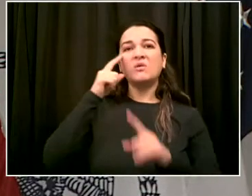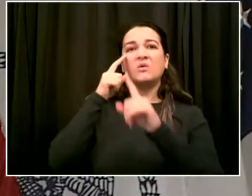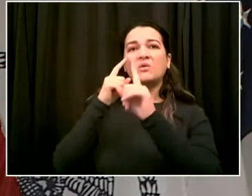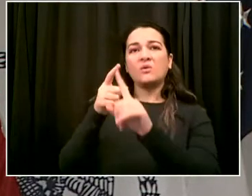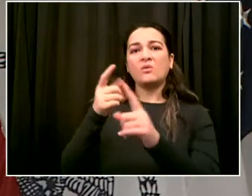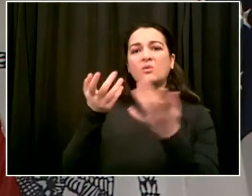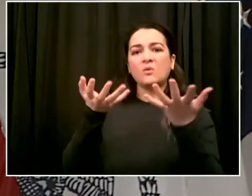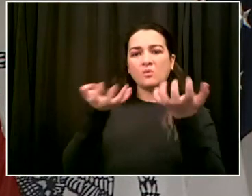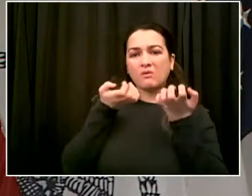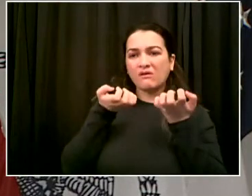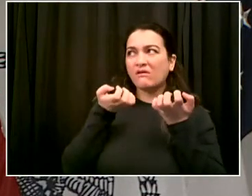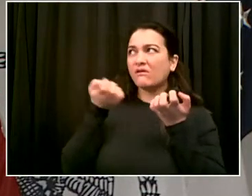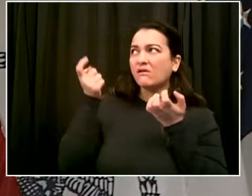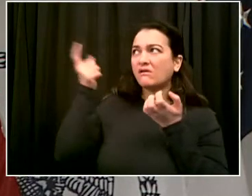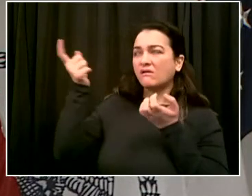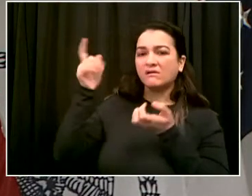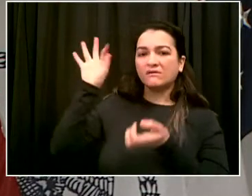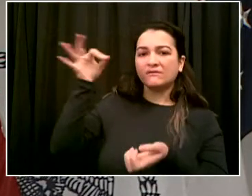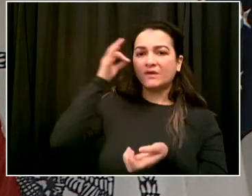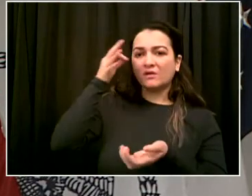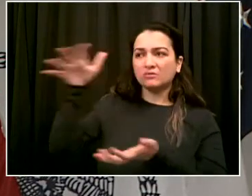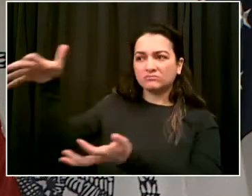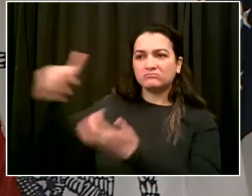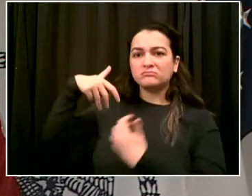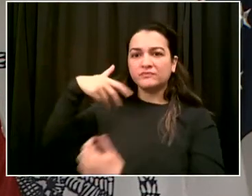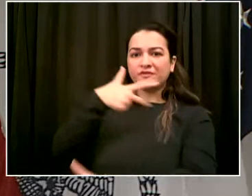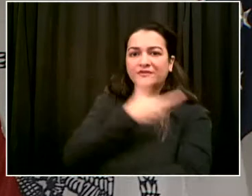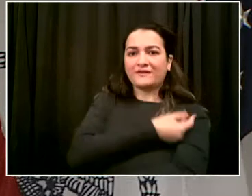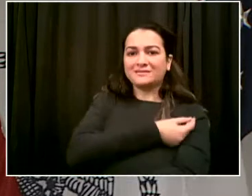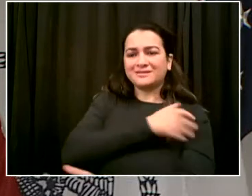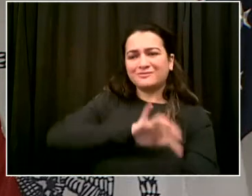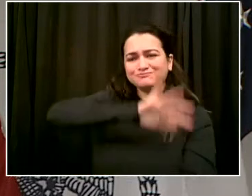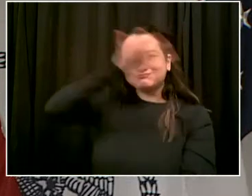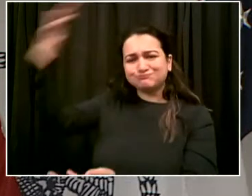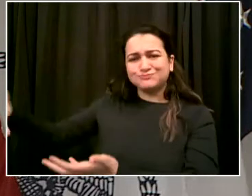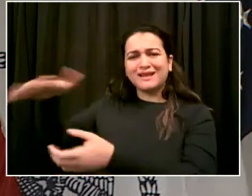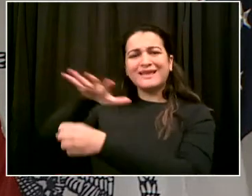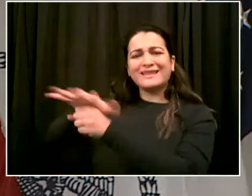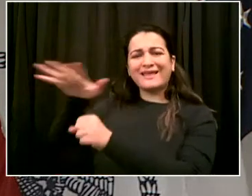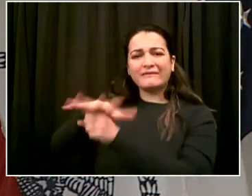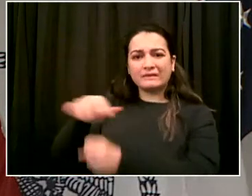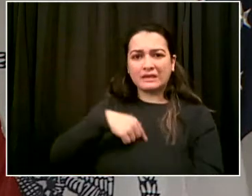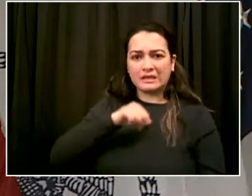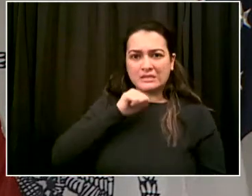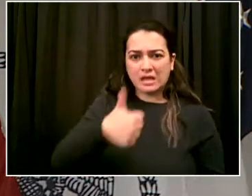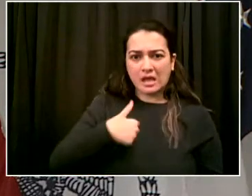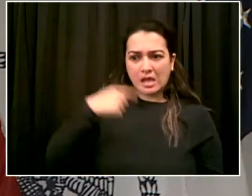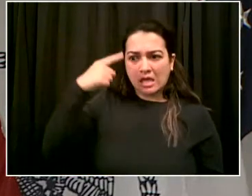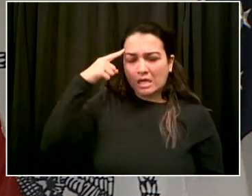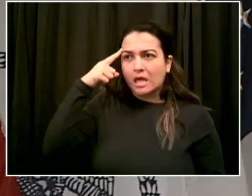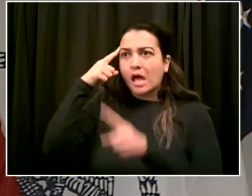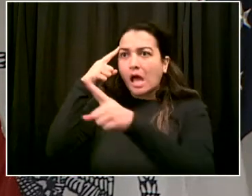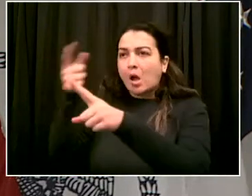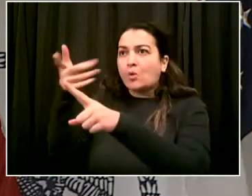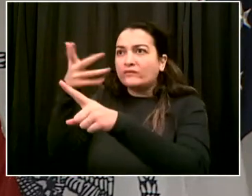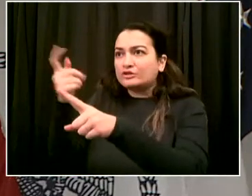DOESN'T THROW UP SO MANY ROADBLOCKS. ANDNDW E ARE